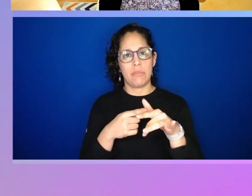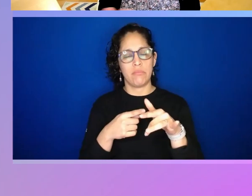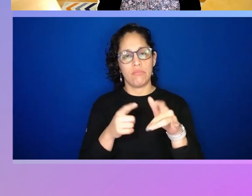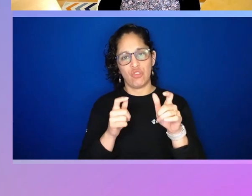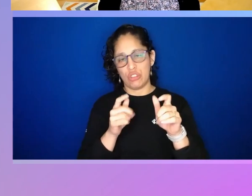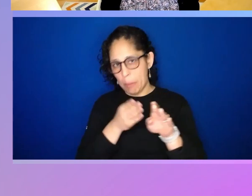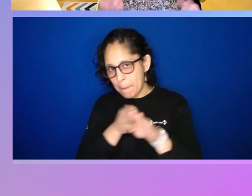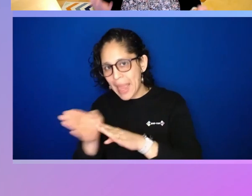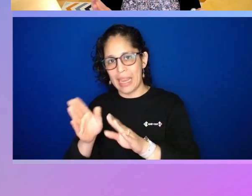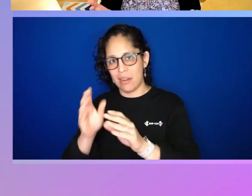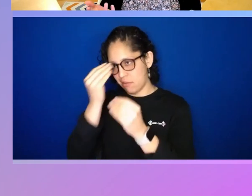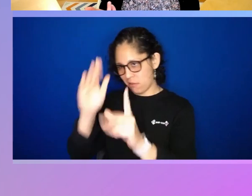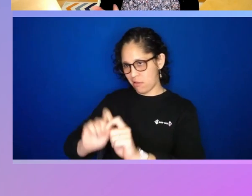information about the purpose.